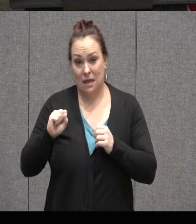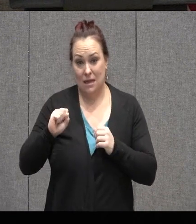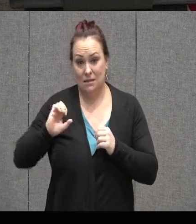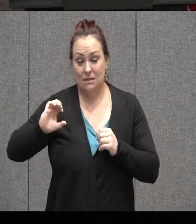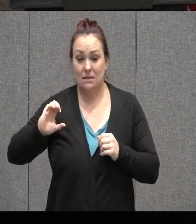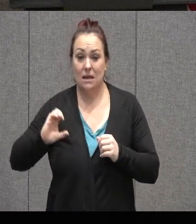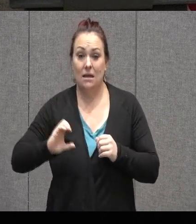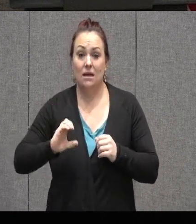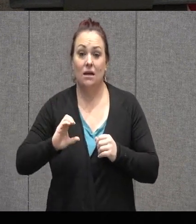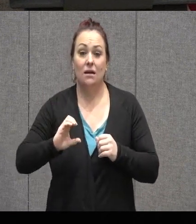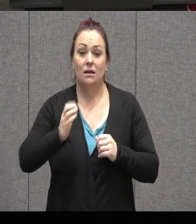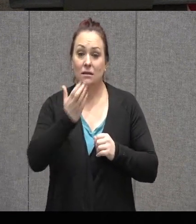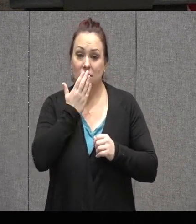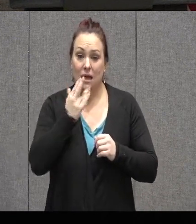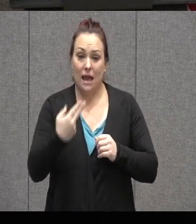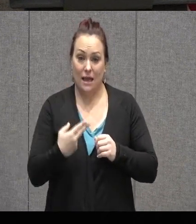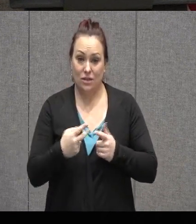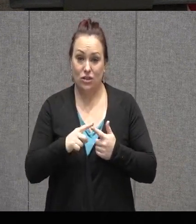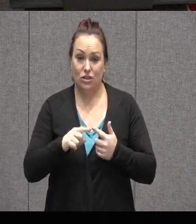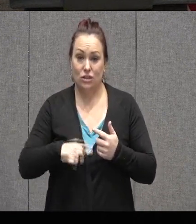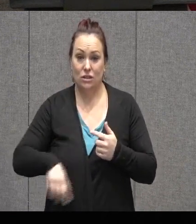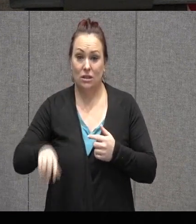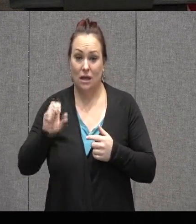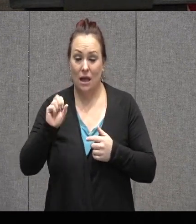c h, s h, v, and x.